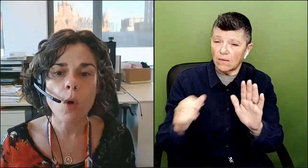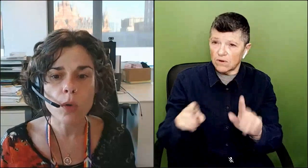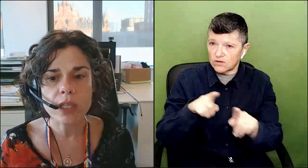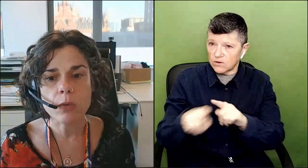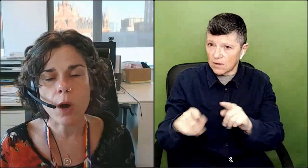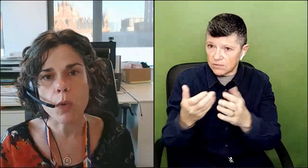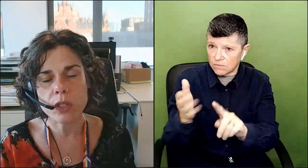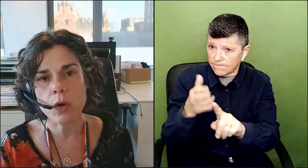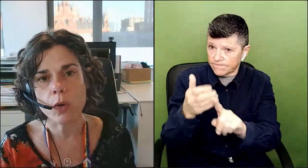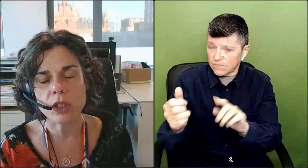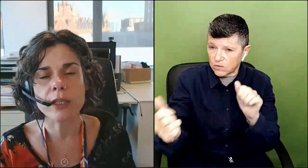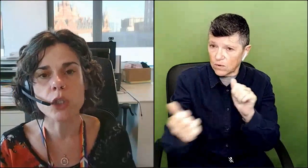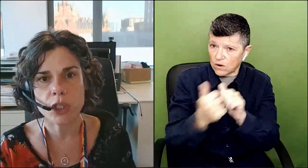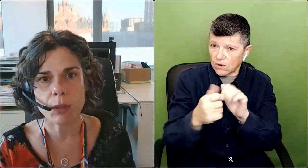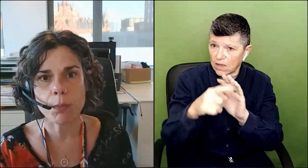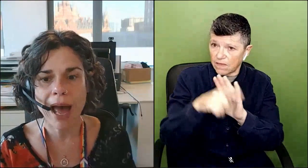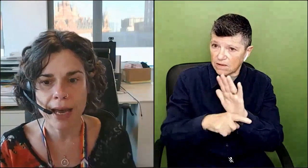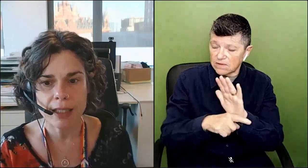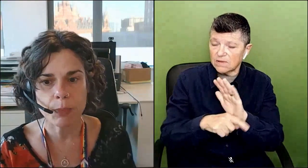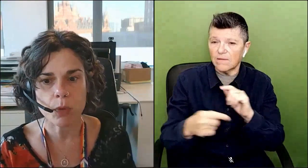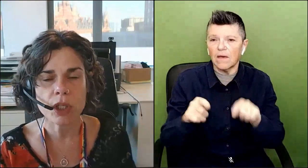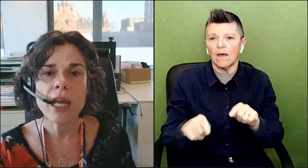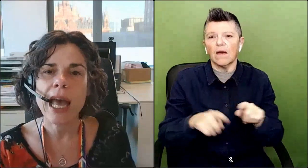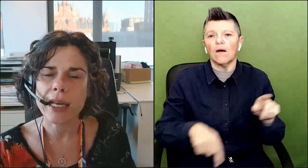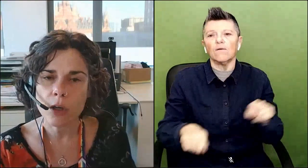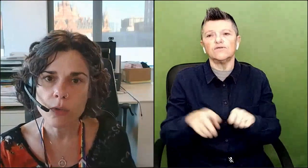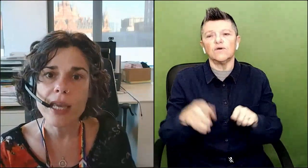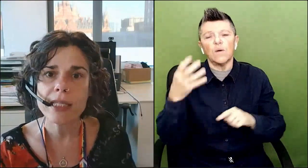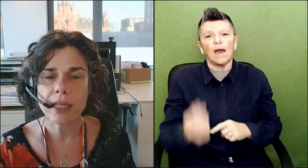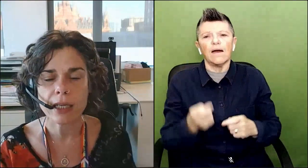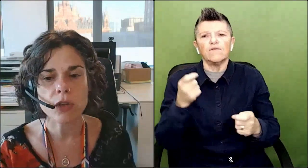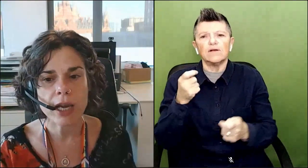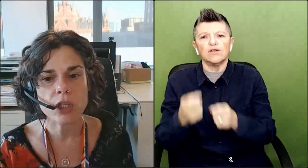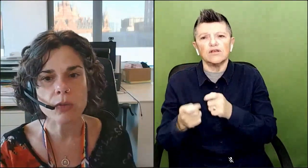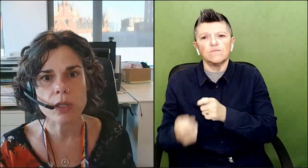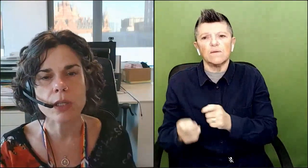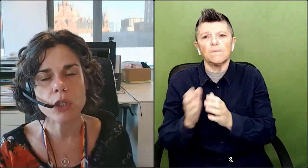We've also got what's called an adjustment passport, and increasingly trade unions are